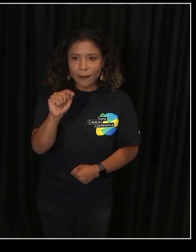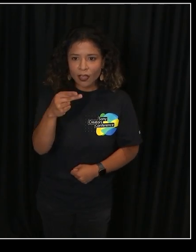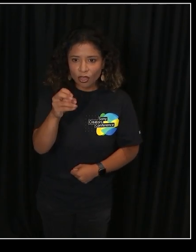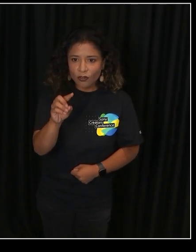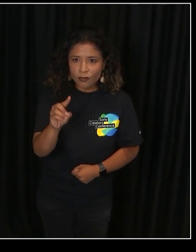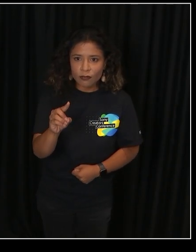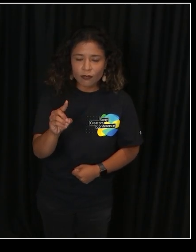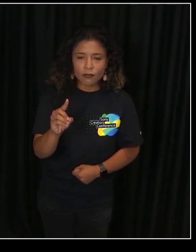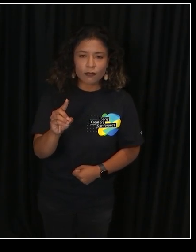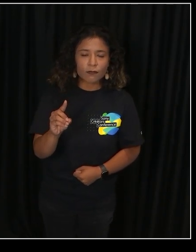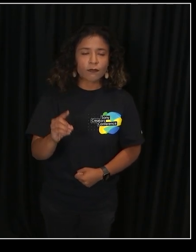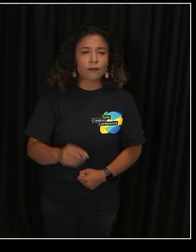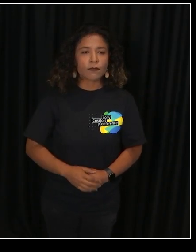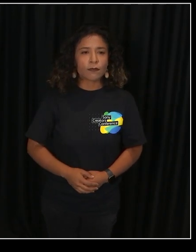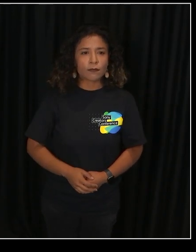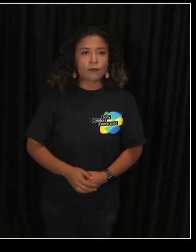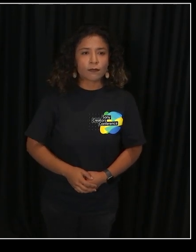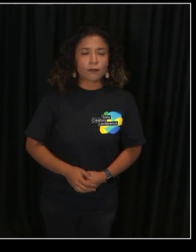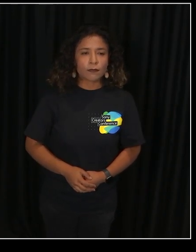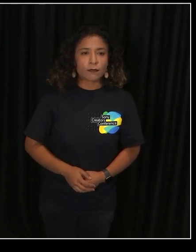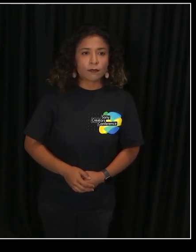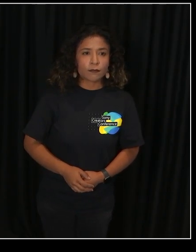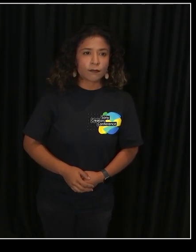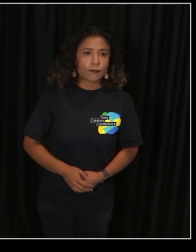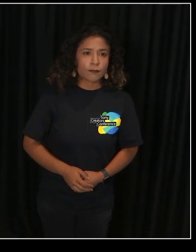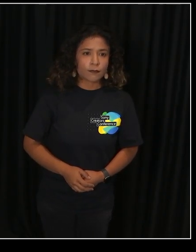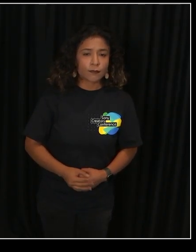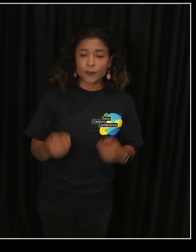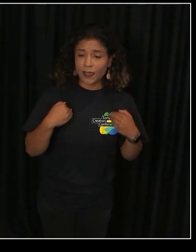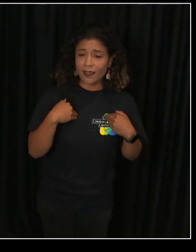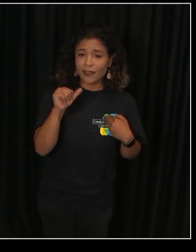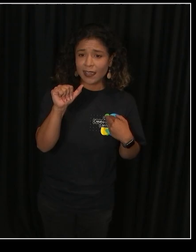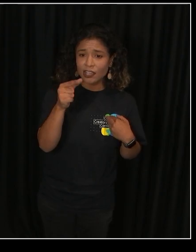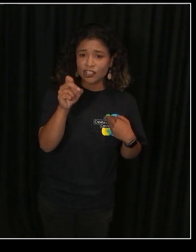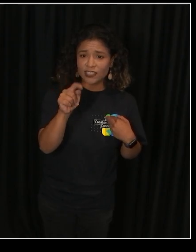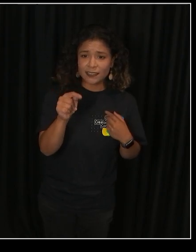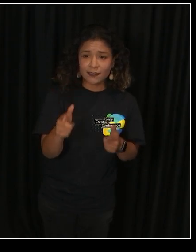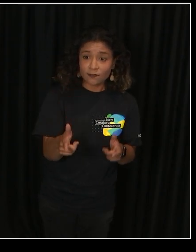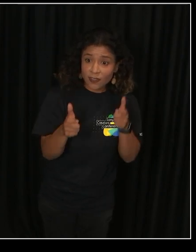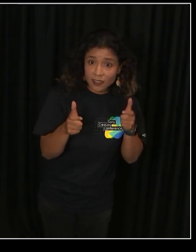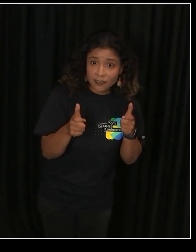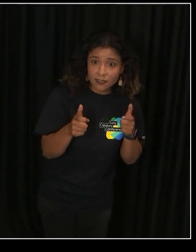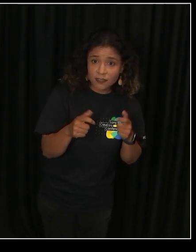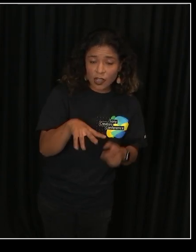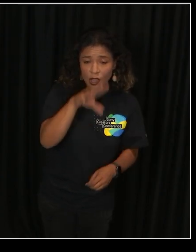Okay, so we have an agent that's very fast and we have one that has learned tactical skills,